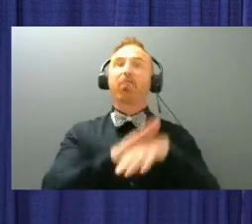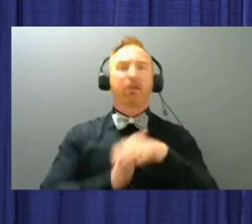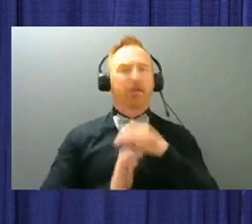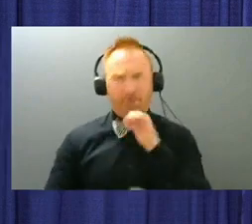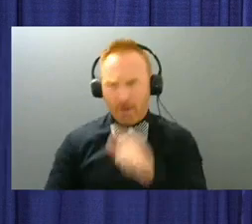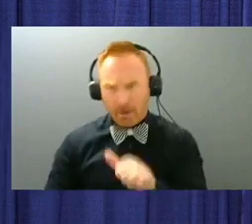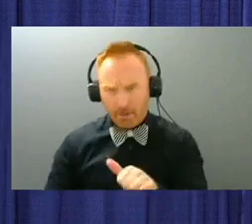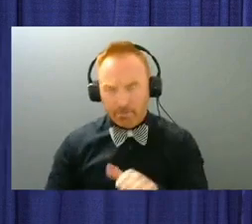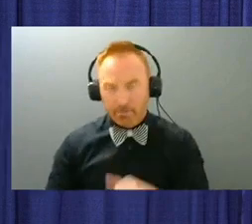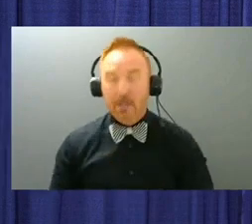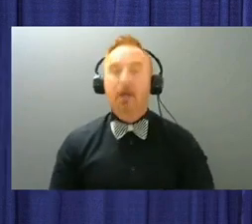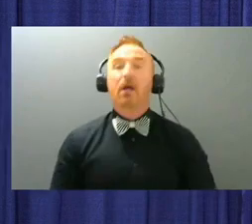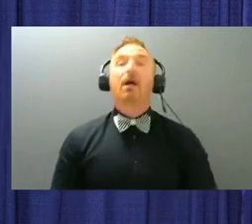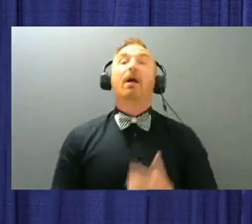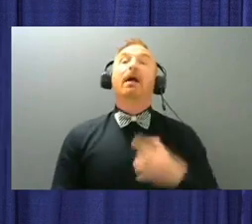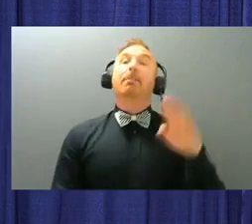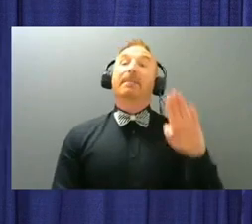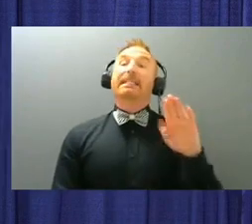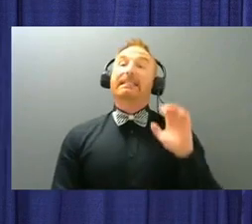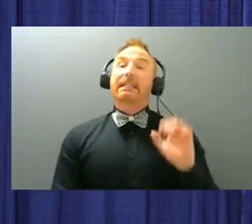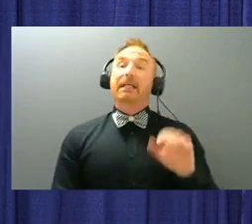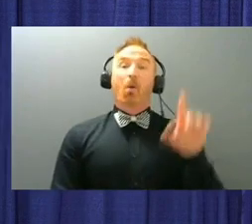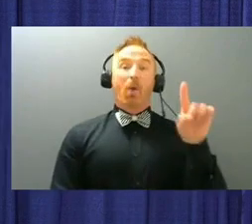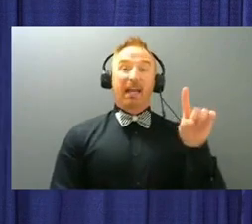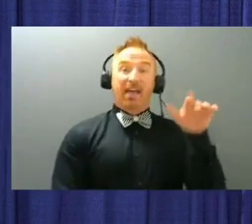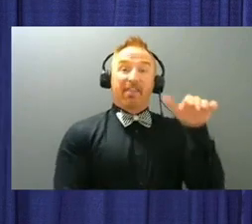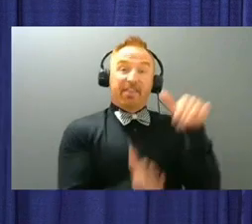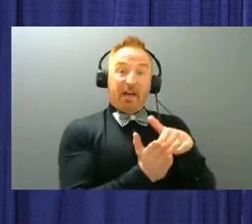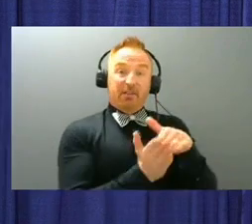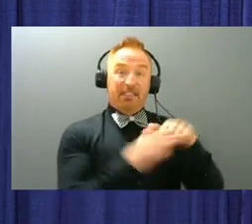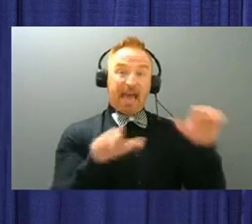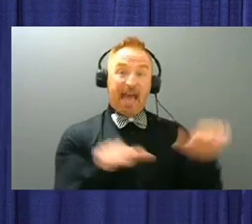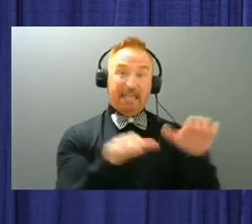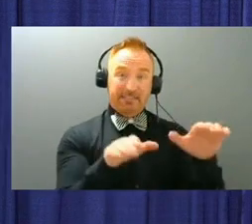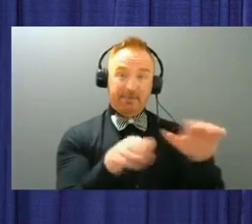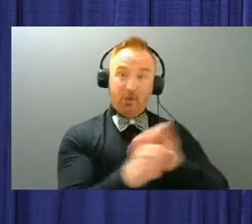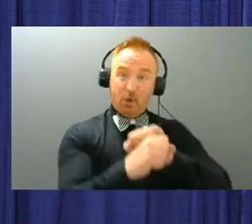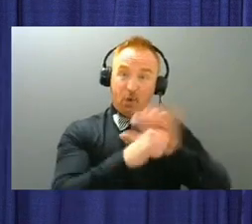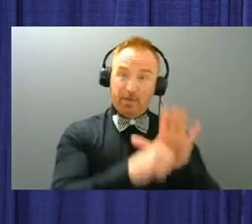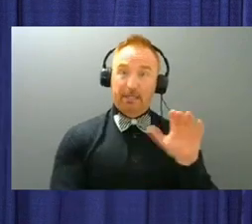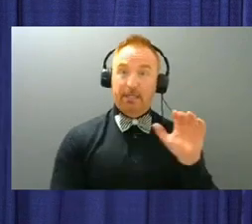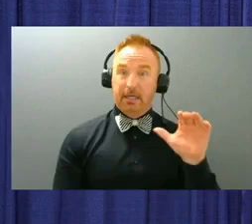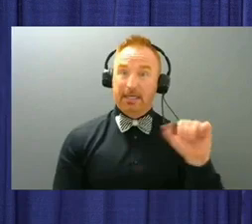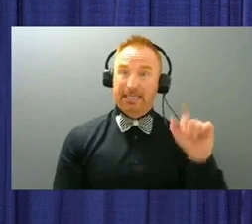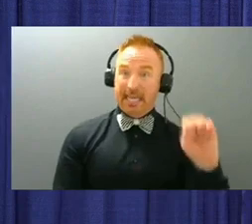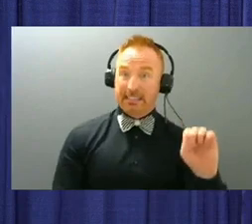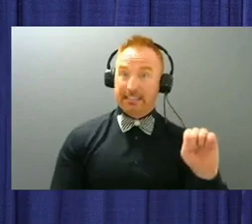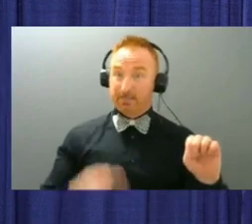So, with nearly 1,000 active cases in BC, how worried am I? As I said last week, we are